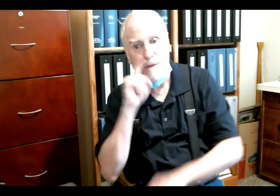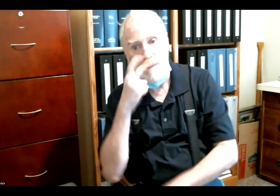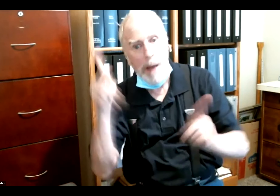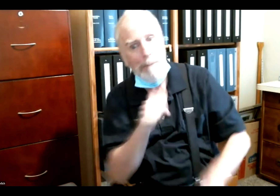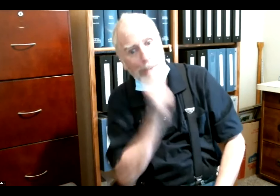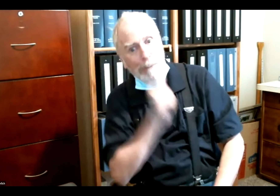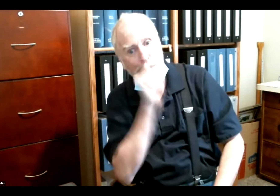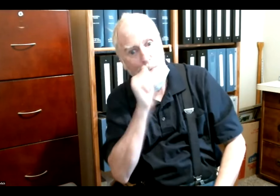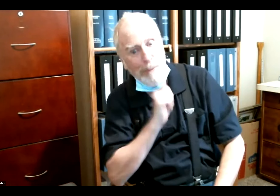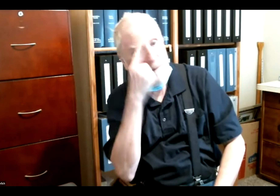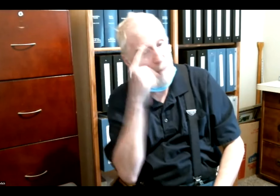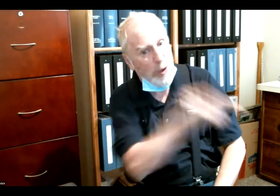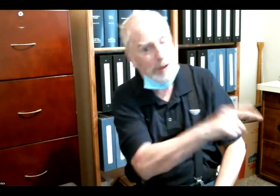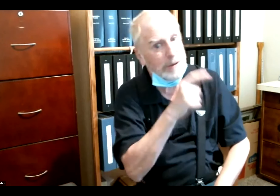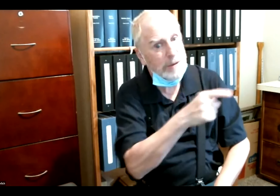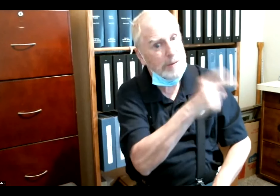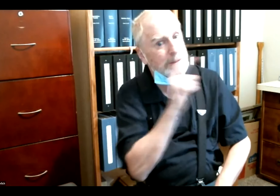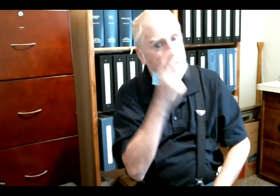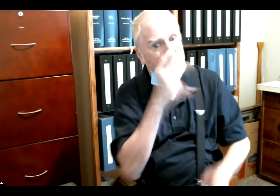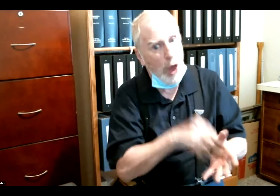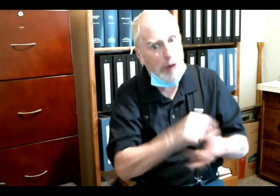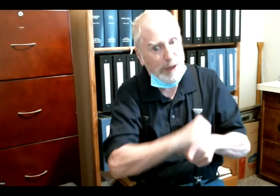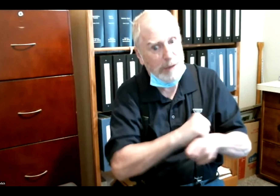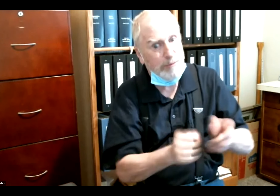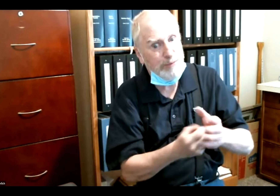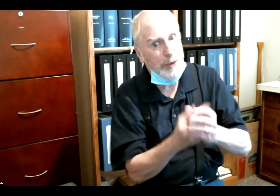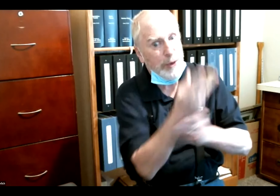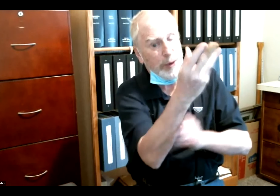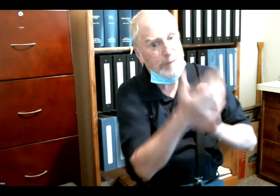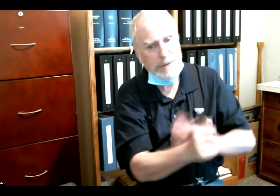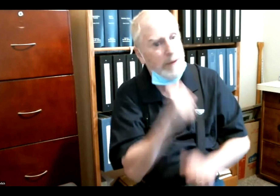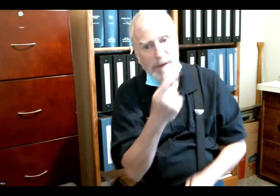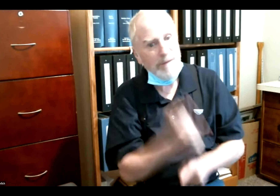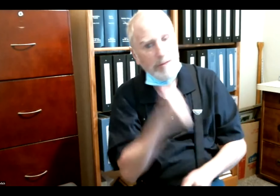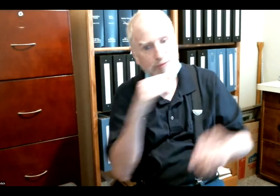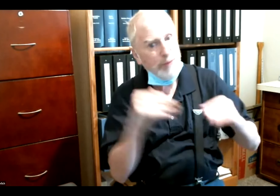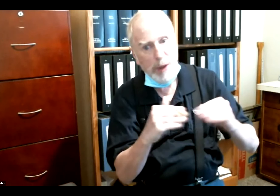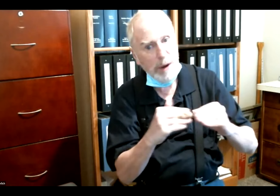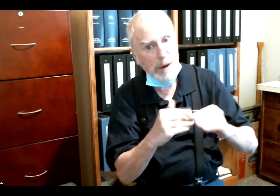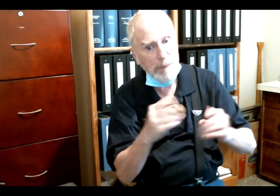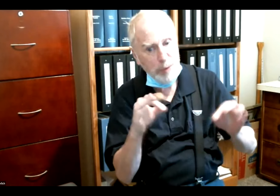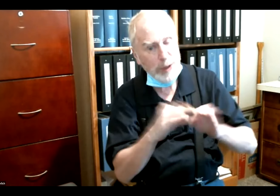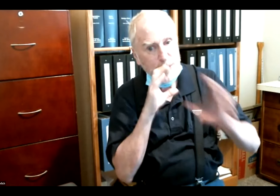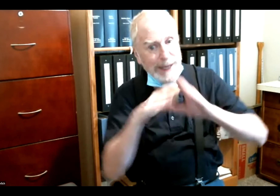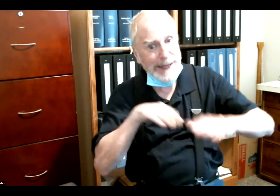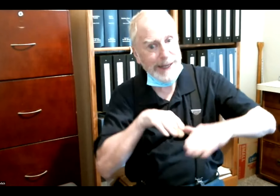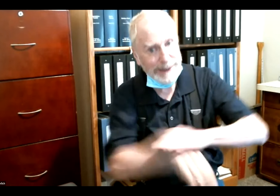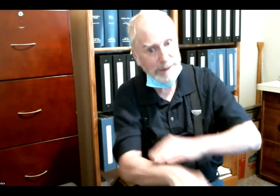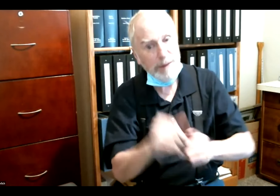skill fully have ASL skill, and so, in order for our program to grow we need someone that